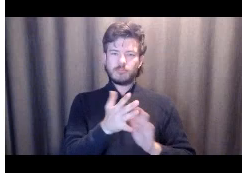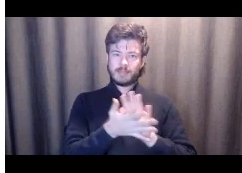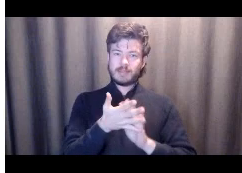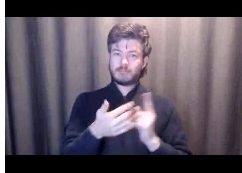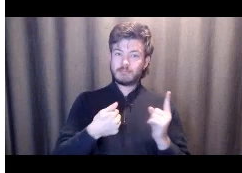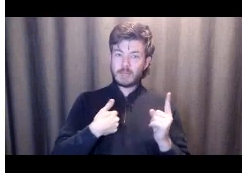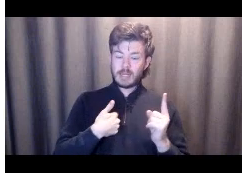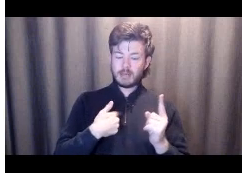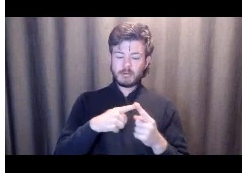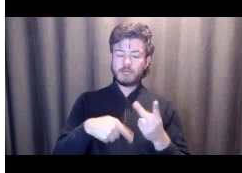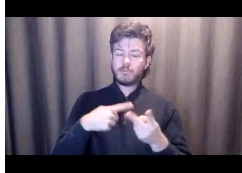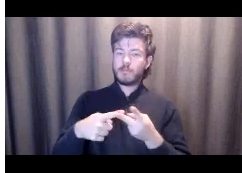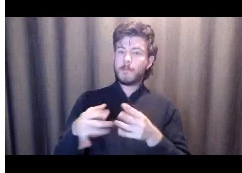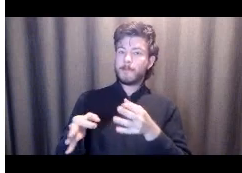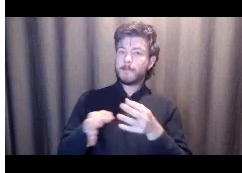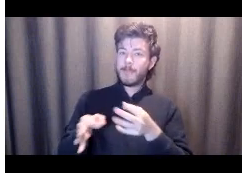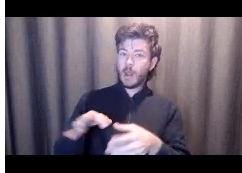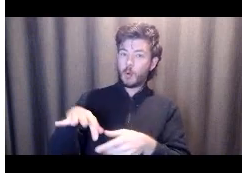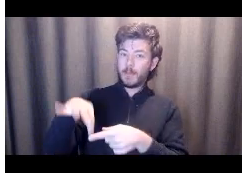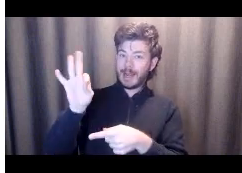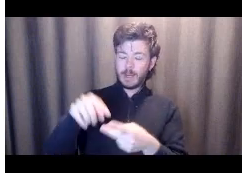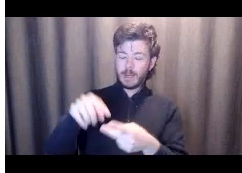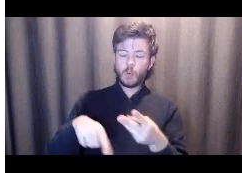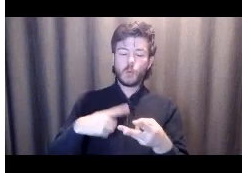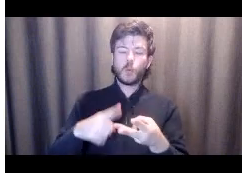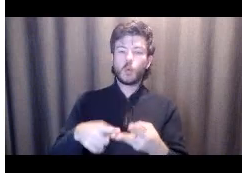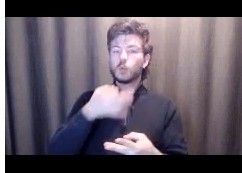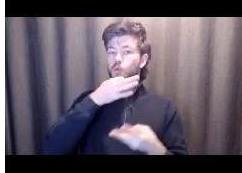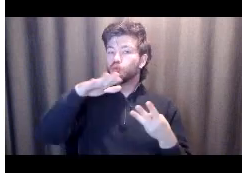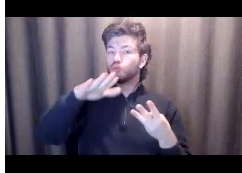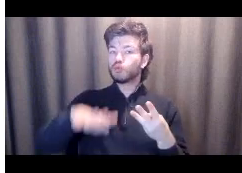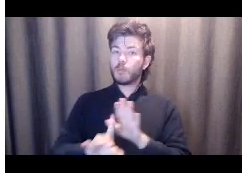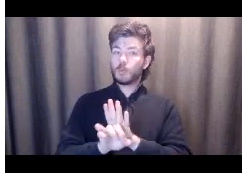or child representative manage your NDIS funding.